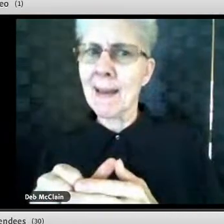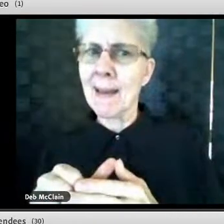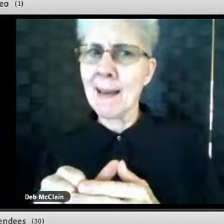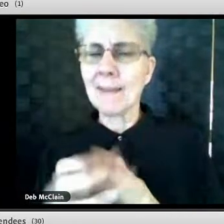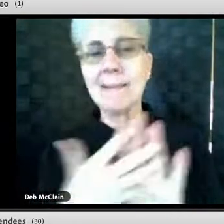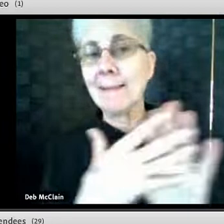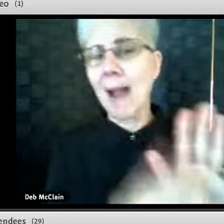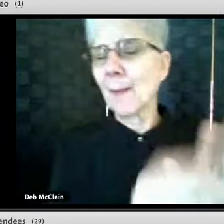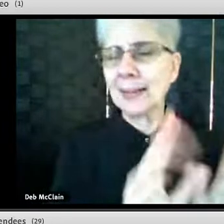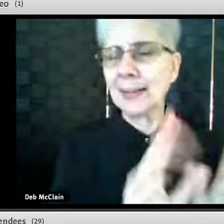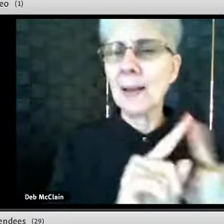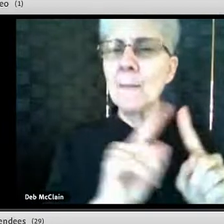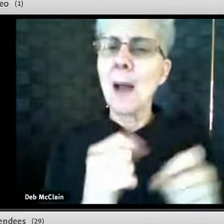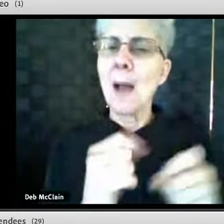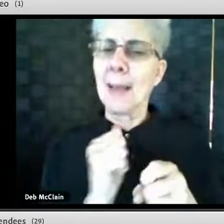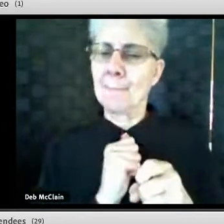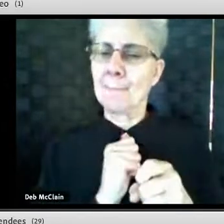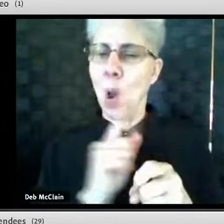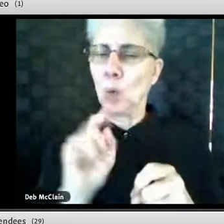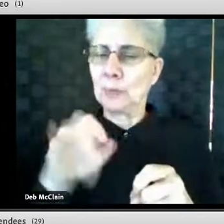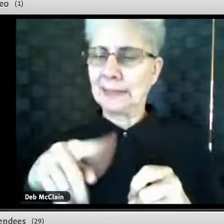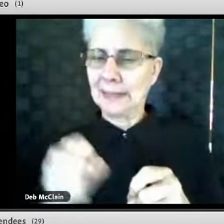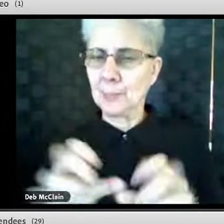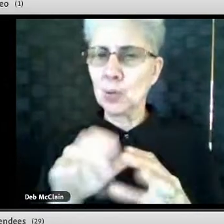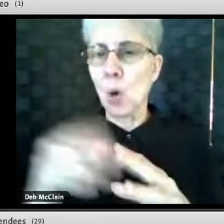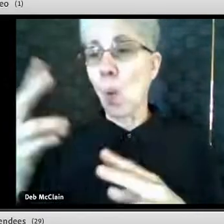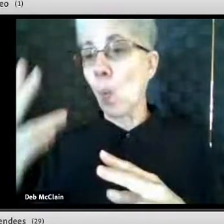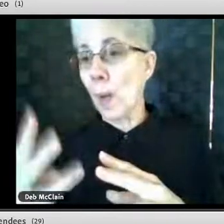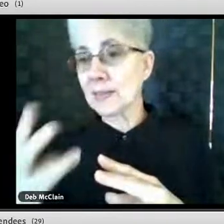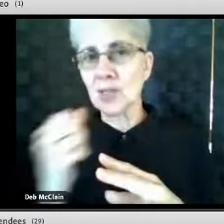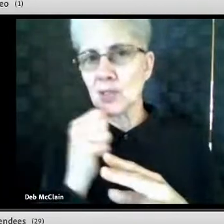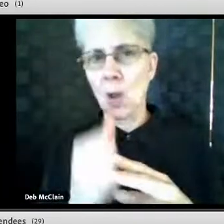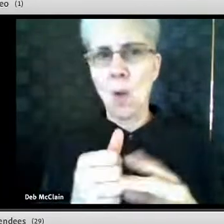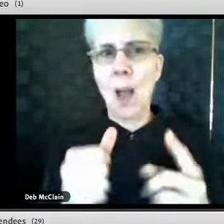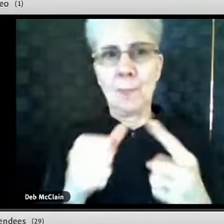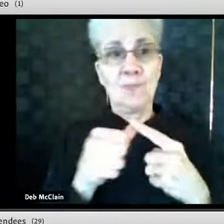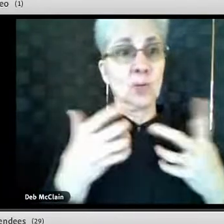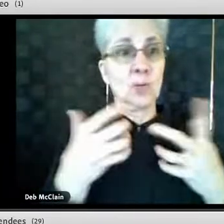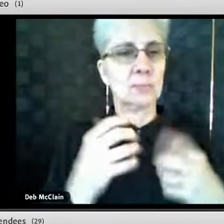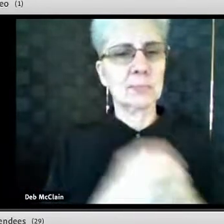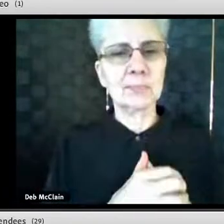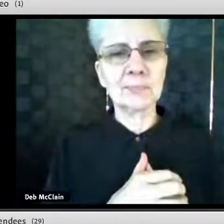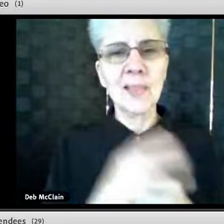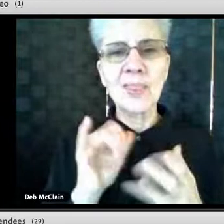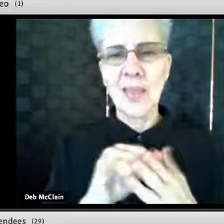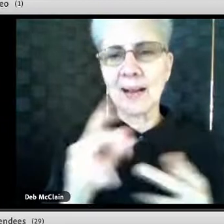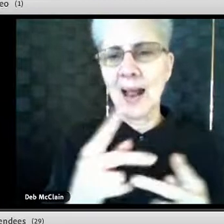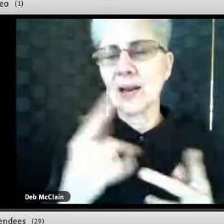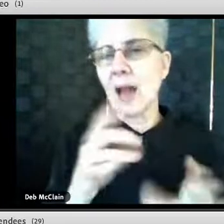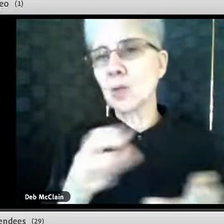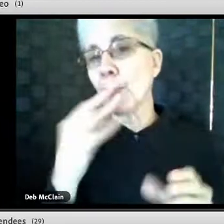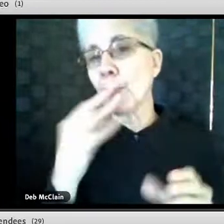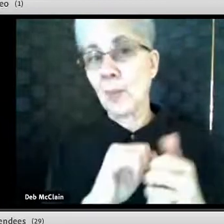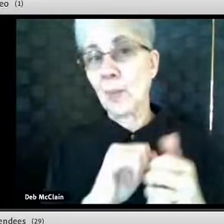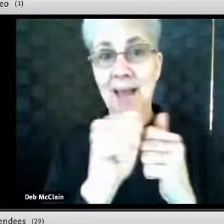I should do something like that and not copy them but make my own tips and maybe do it Wednesday so I'm up first," you know,